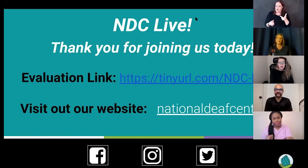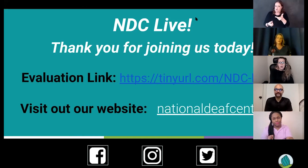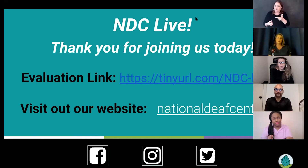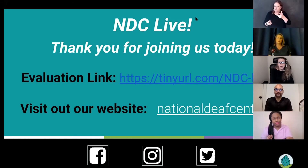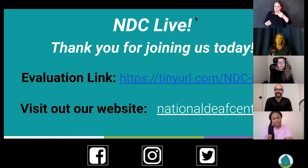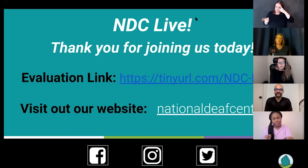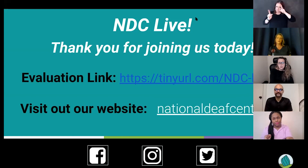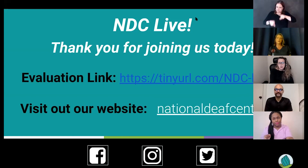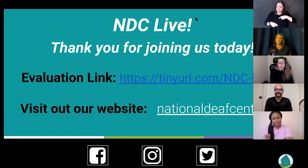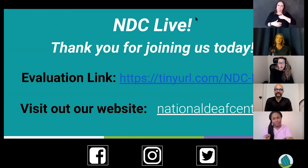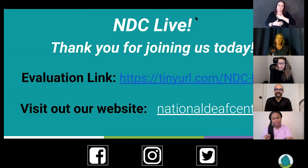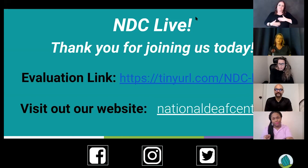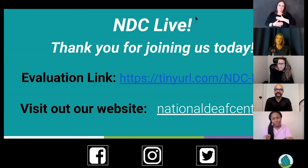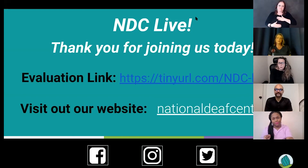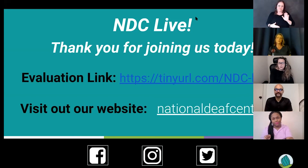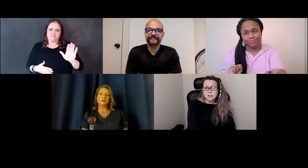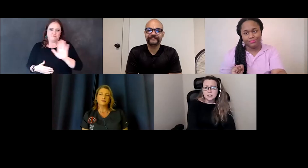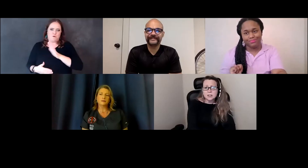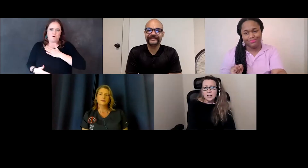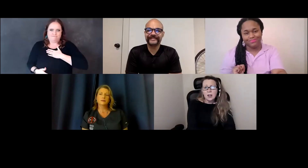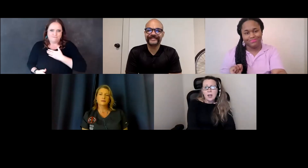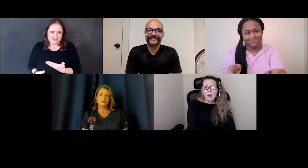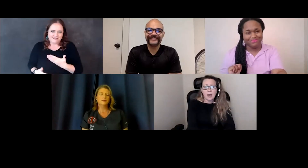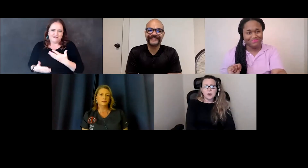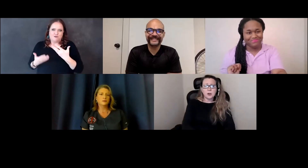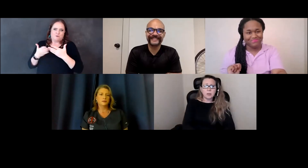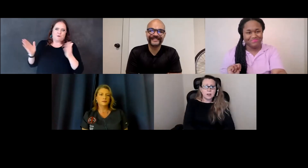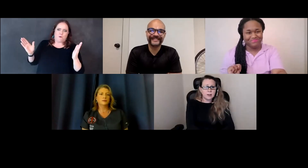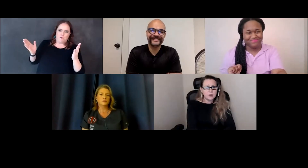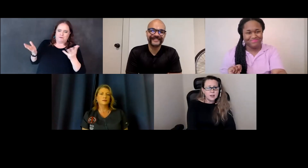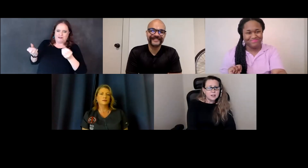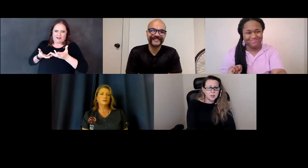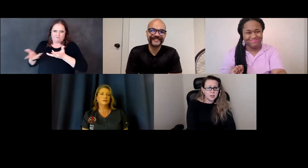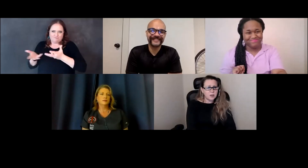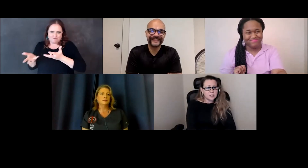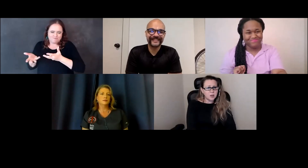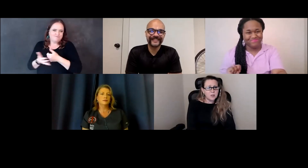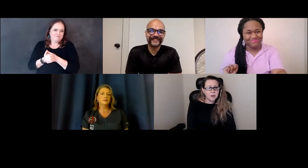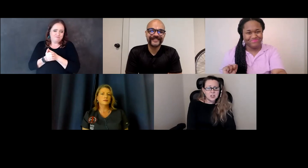I think all three of our panelists today have agreed to give us their information.